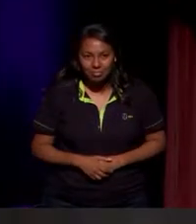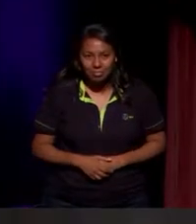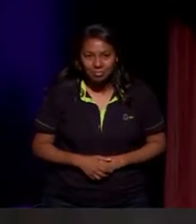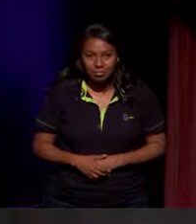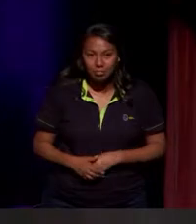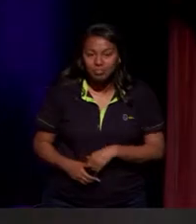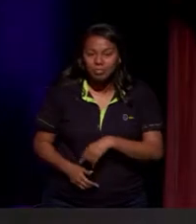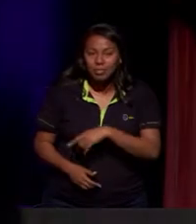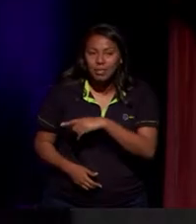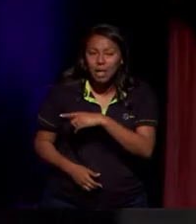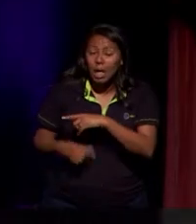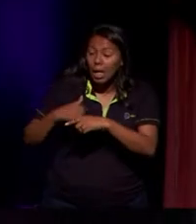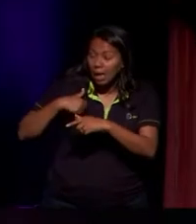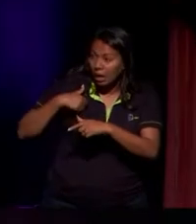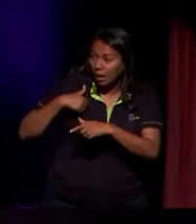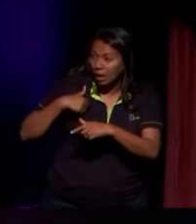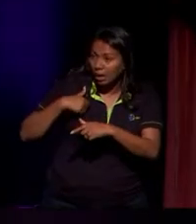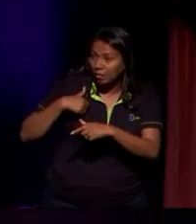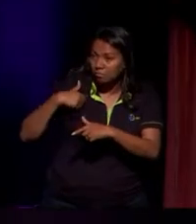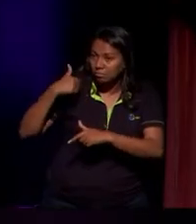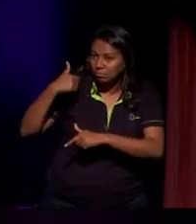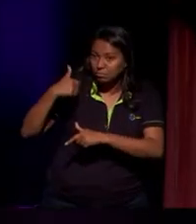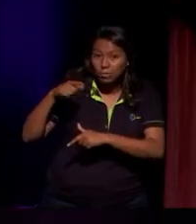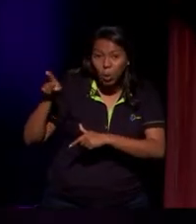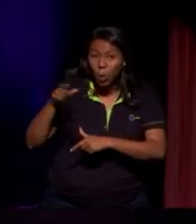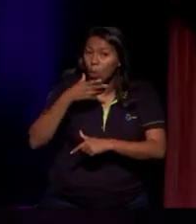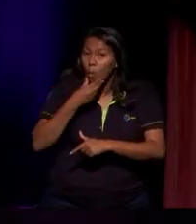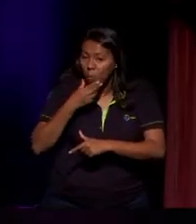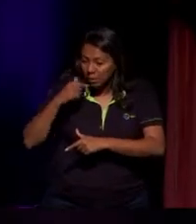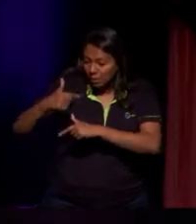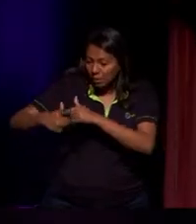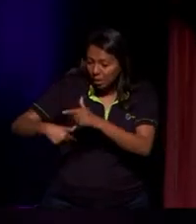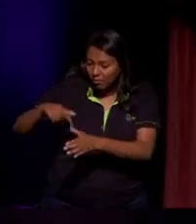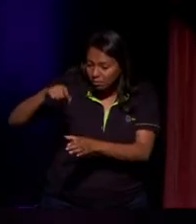he worked with seeds, and seeds in Africa